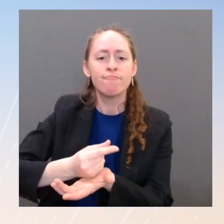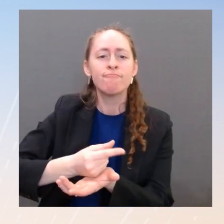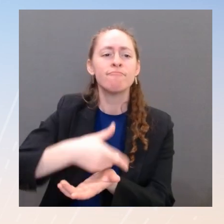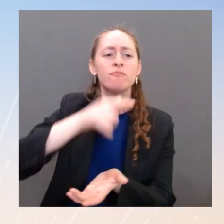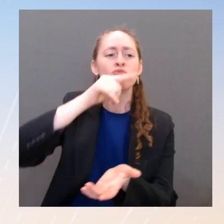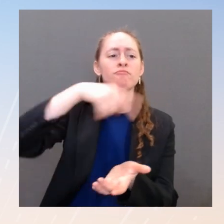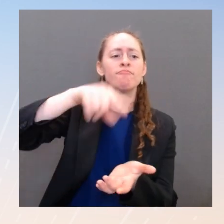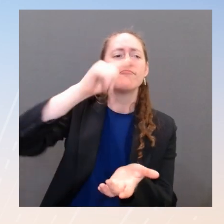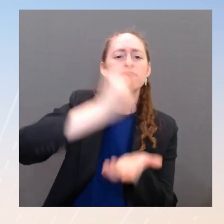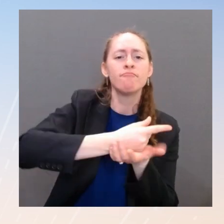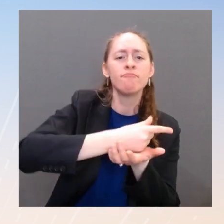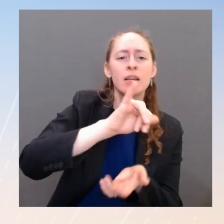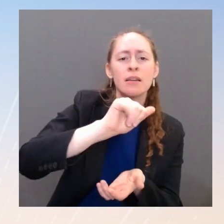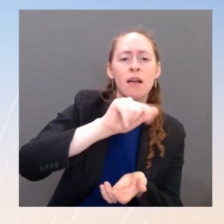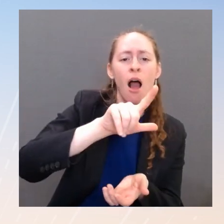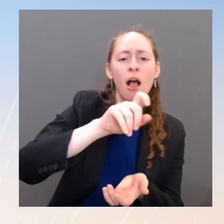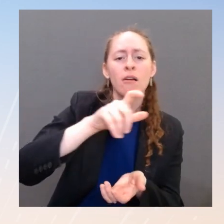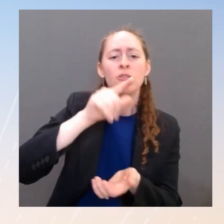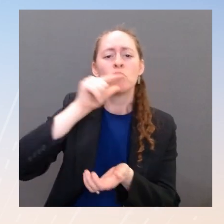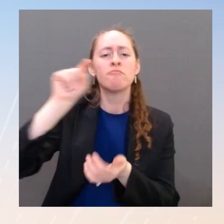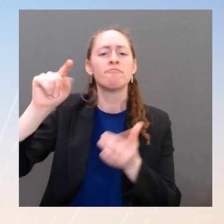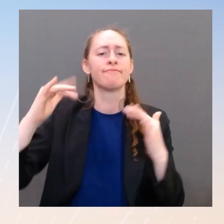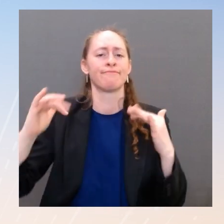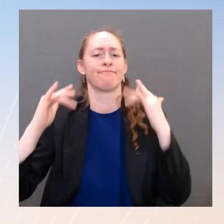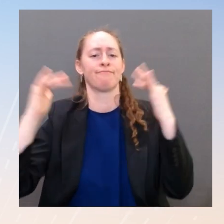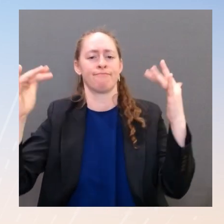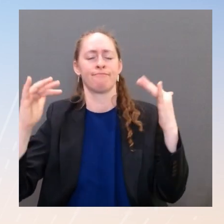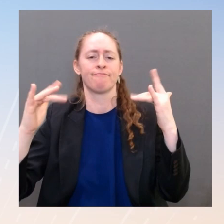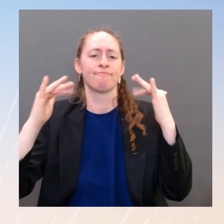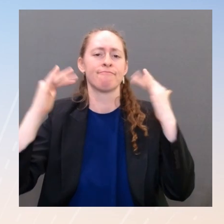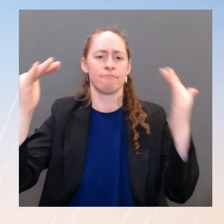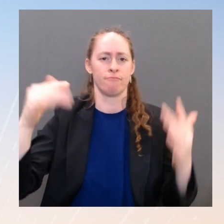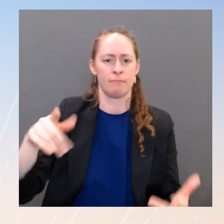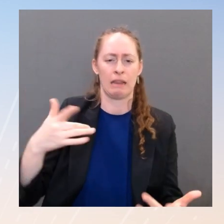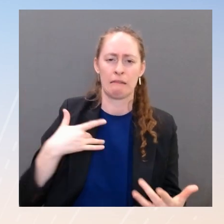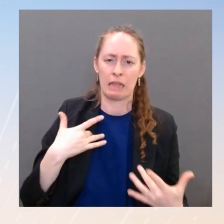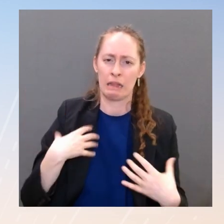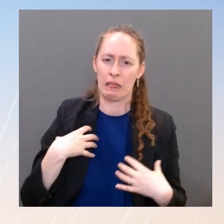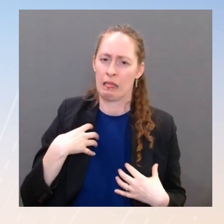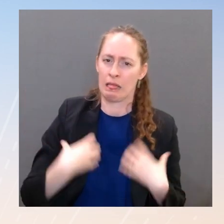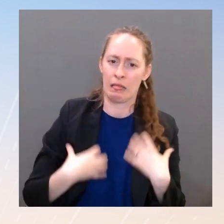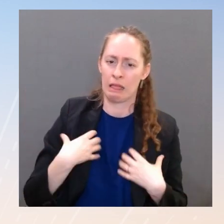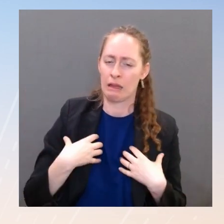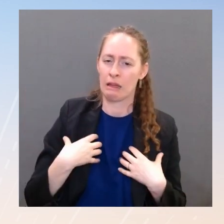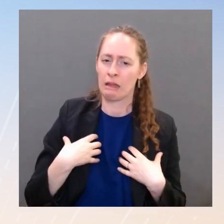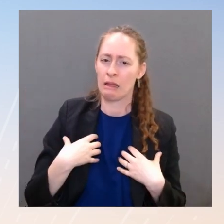could provide a giveaway to certain college graduates? And as a result of that, is there consideration